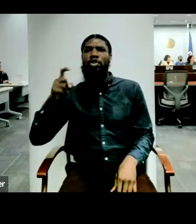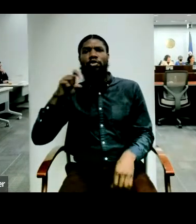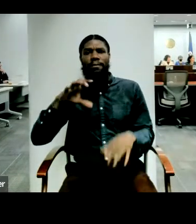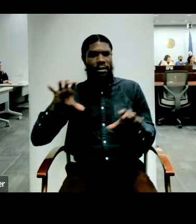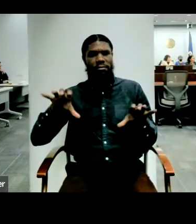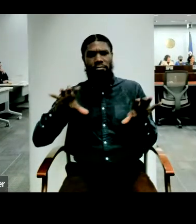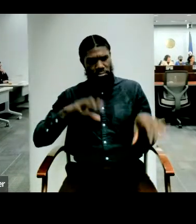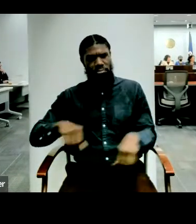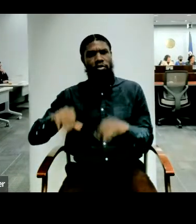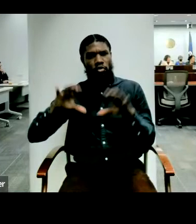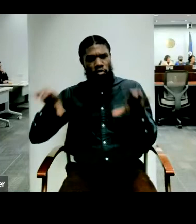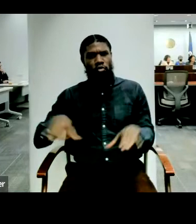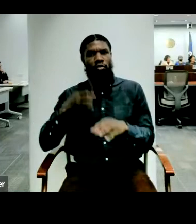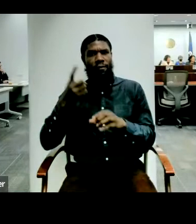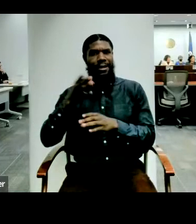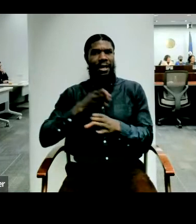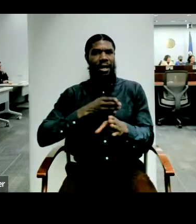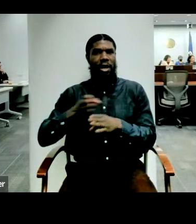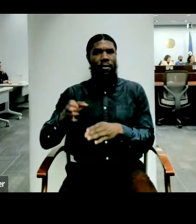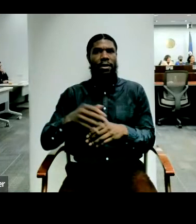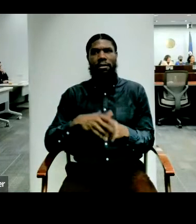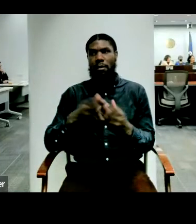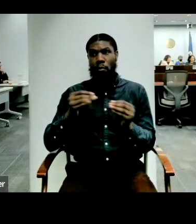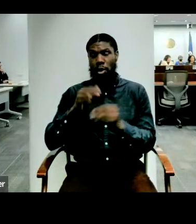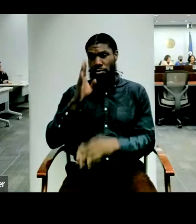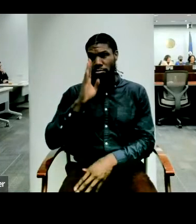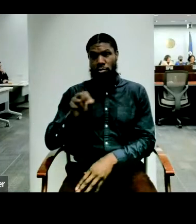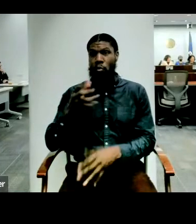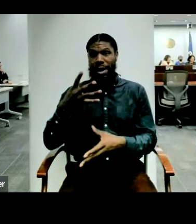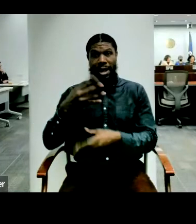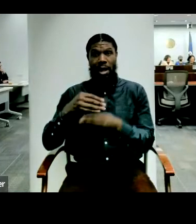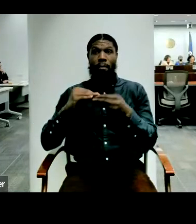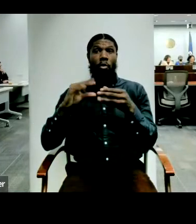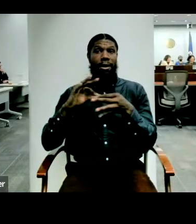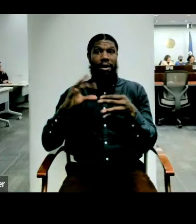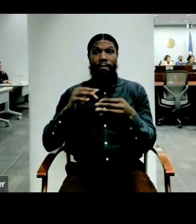doing there or frankly if you um want to add anything else, interested to hear?